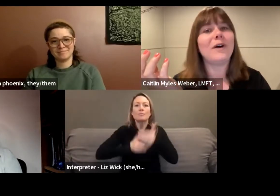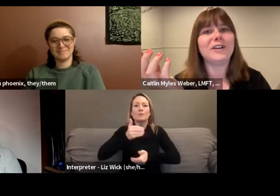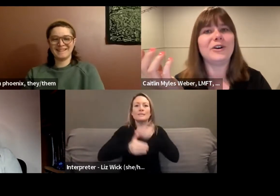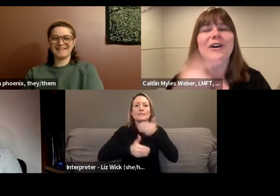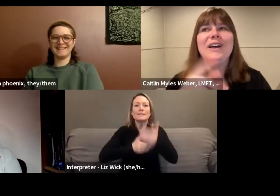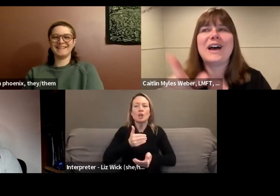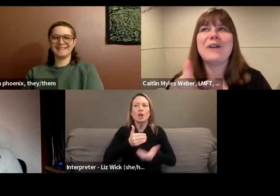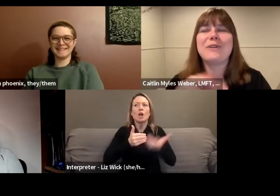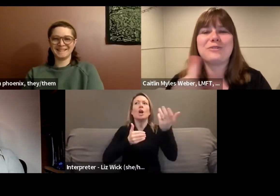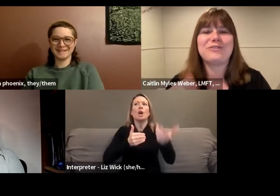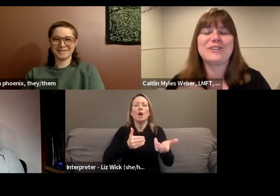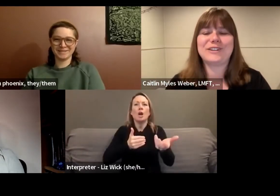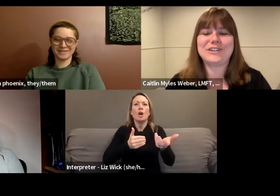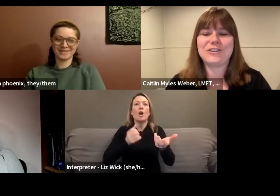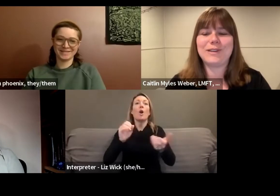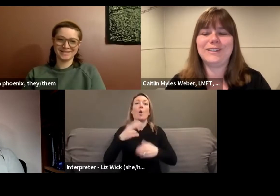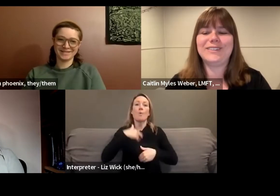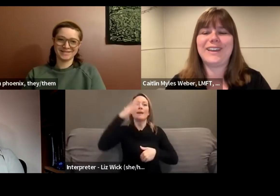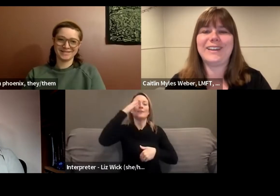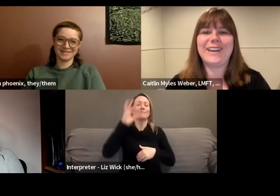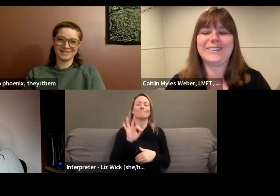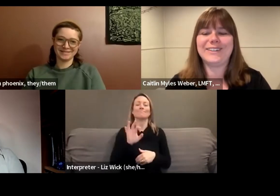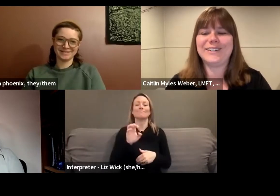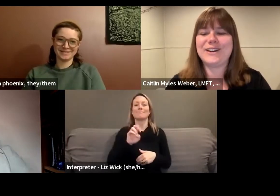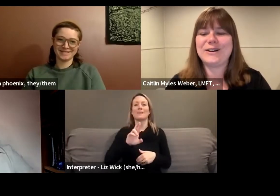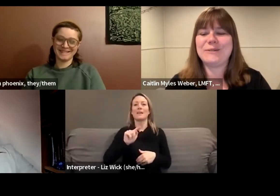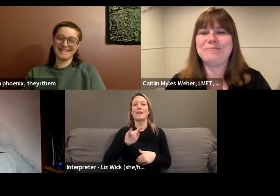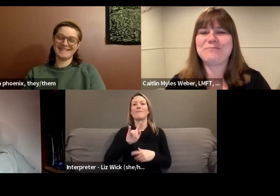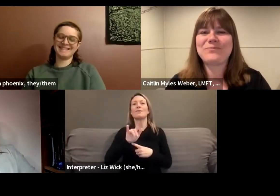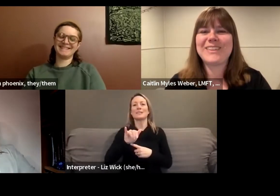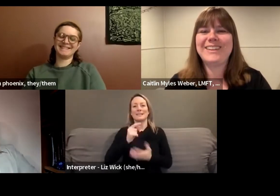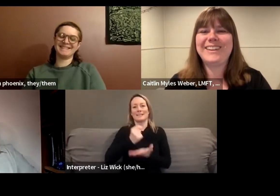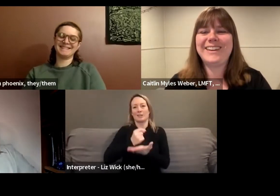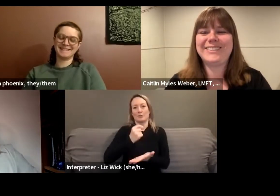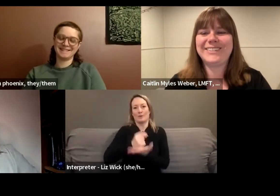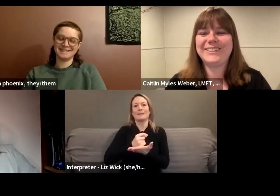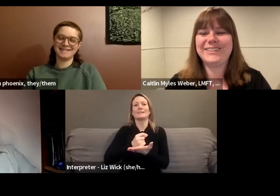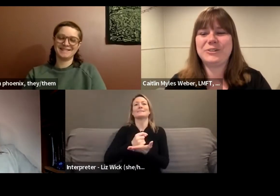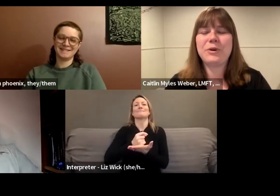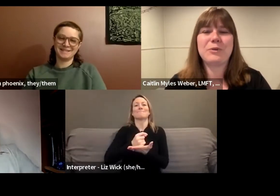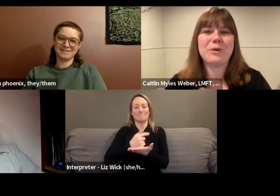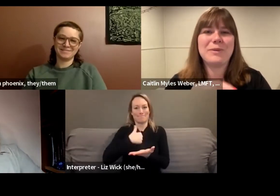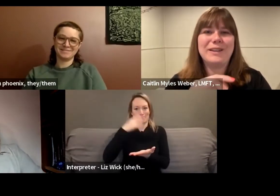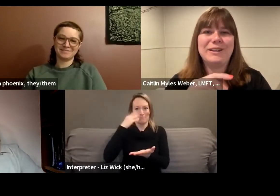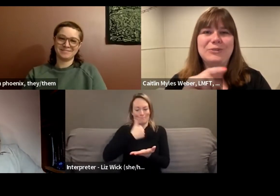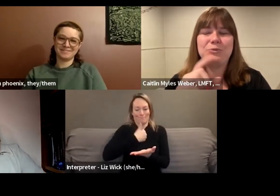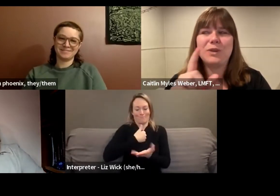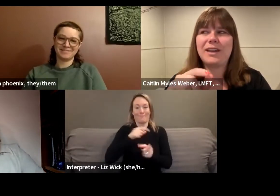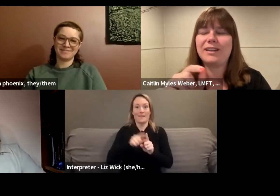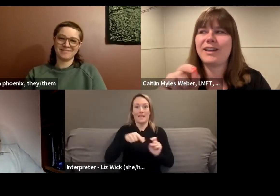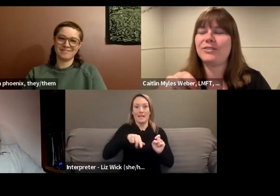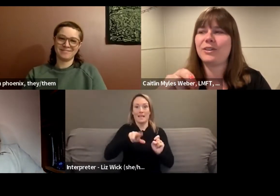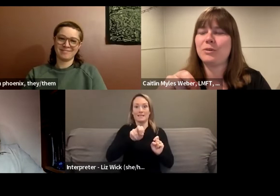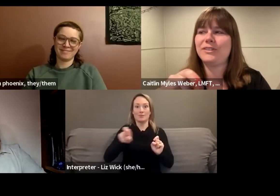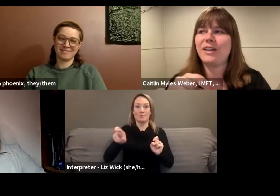Oh I know, I went through fertility treatments and as a queer woman, we had to have someone sign off